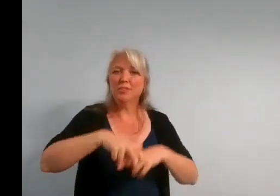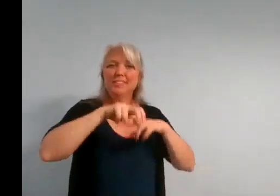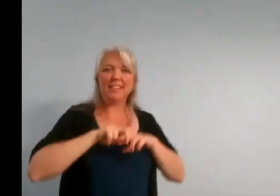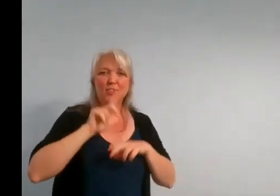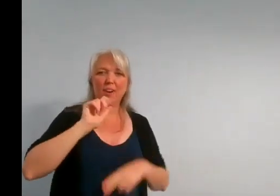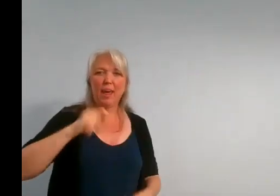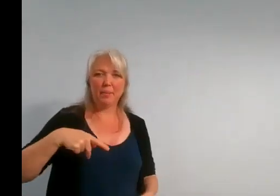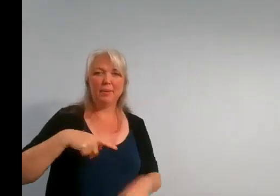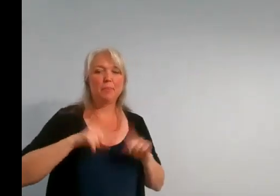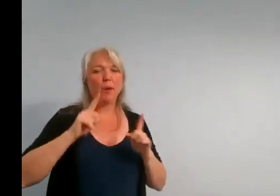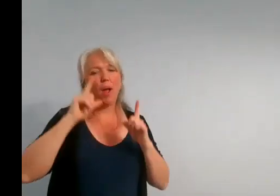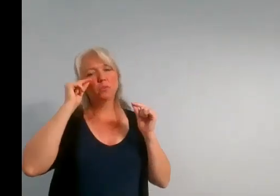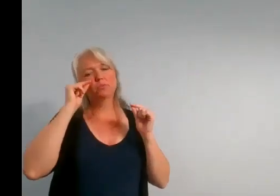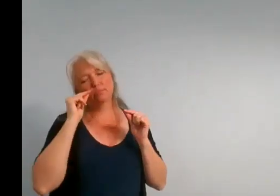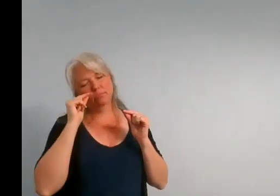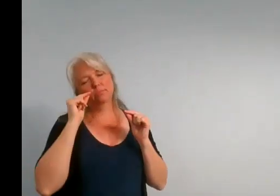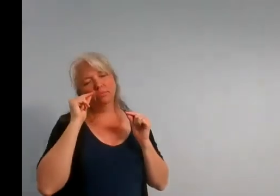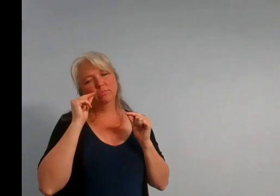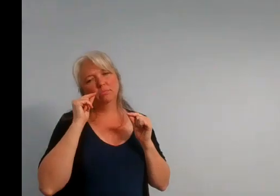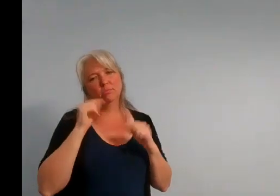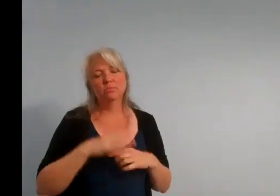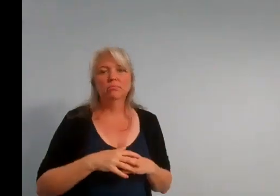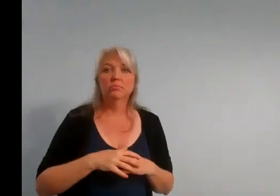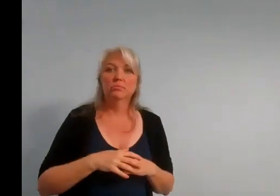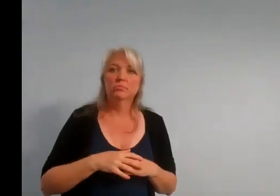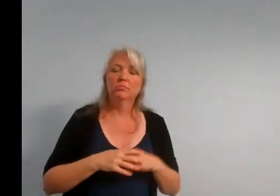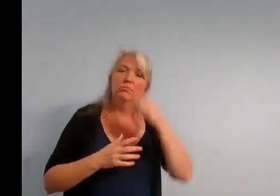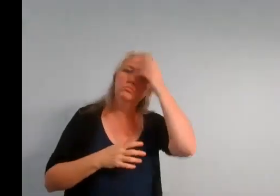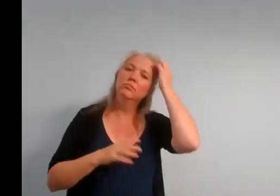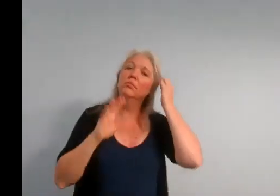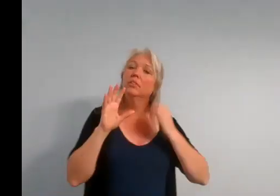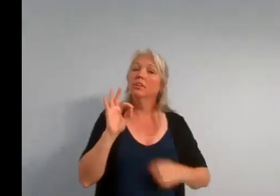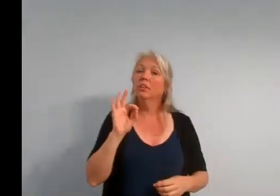but her eyes were closed. “Care for a Littmus Lozenge?” Miss